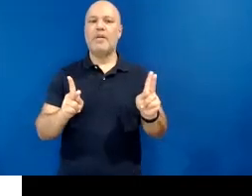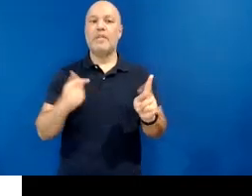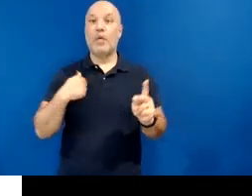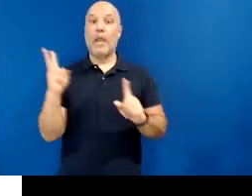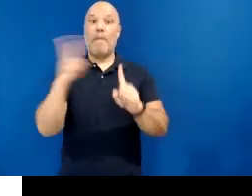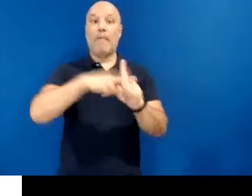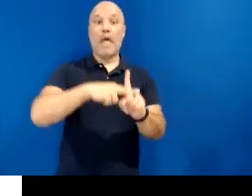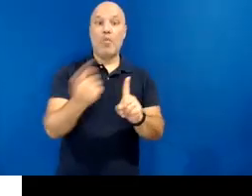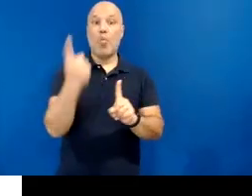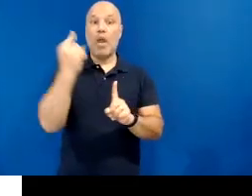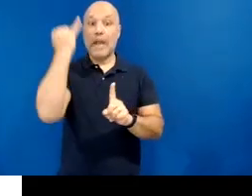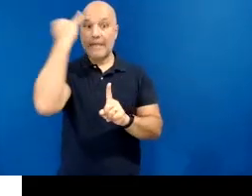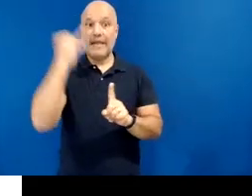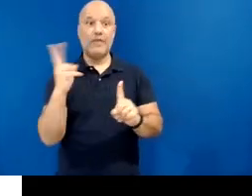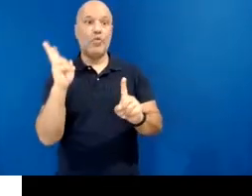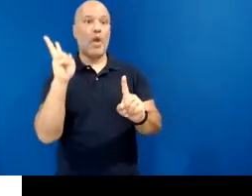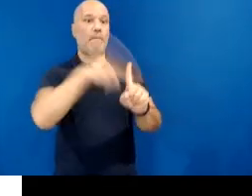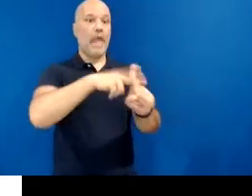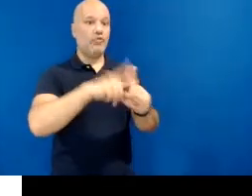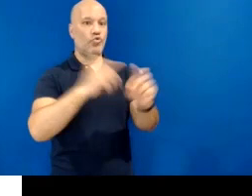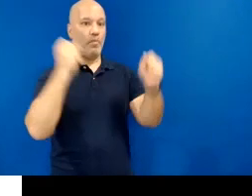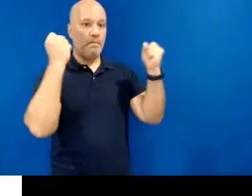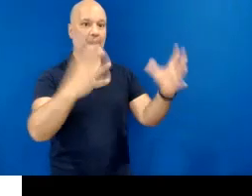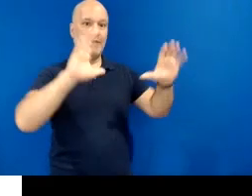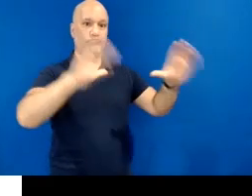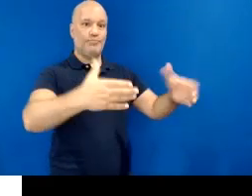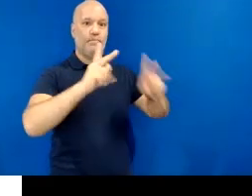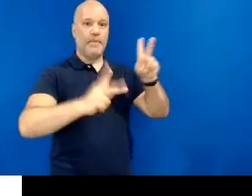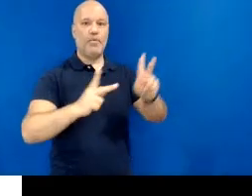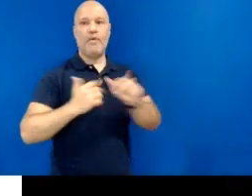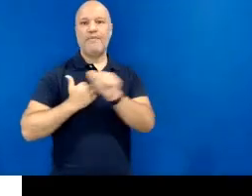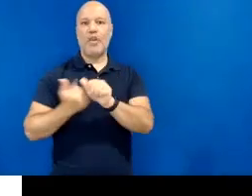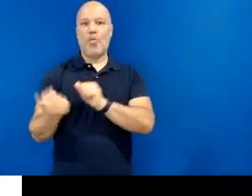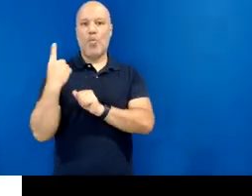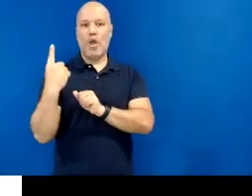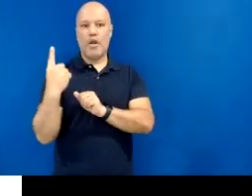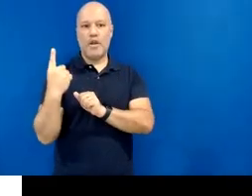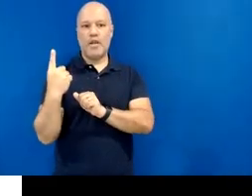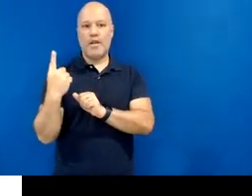to a large group of people based on a single characteristic. Females like to wear these kinds of shoes.